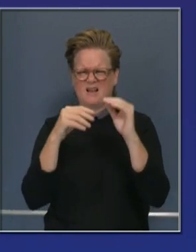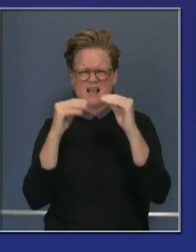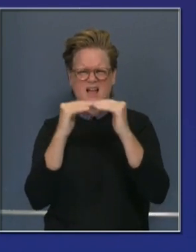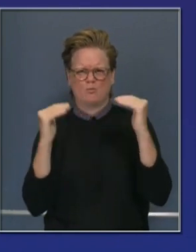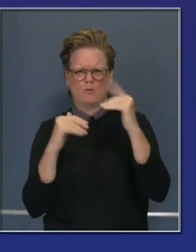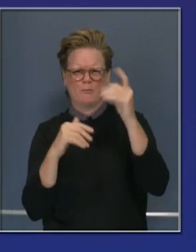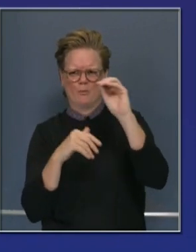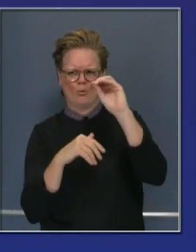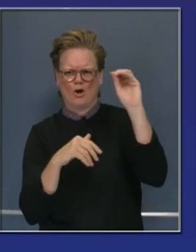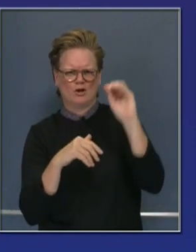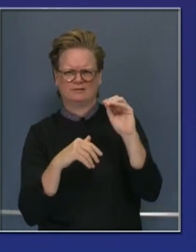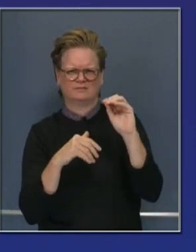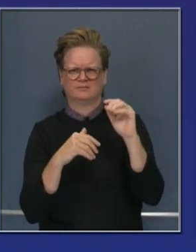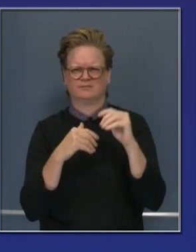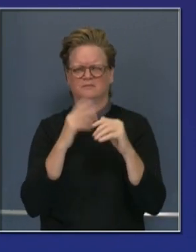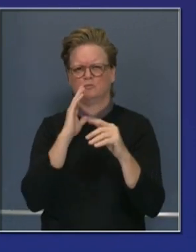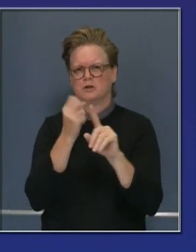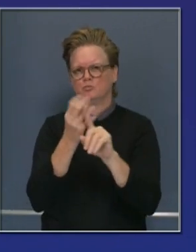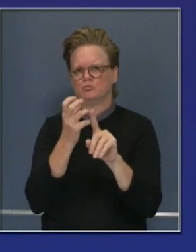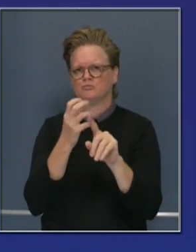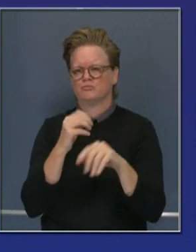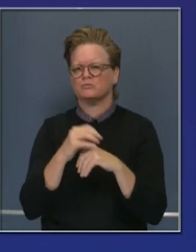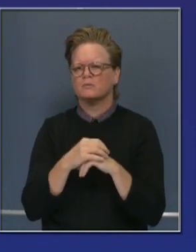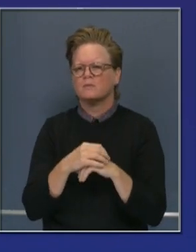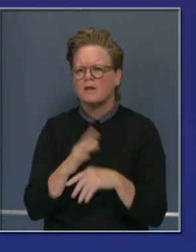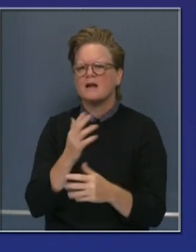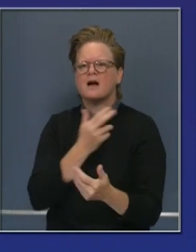HE WILL EXPLAIN ON THE SIDE THAT 3142 AND THE DATE ATTACHED TO THAT AND CURRENT NUMBER OF LITTLE OVER 4200 AND WHAT IT REPRESENTS TODAY.